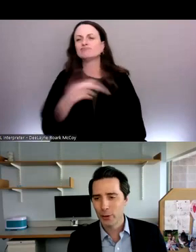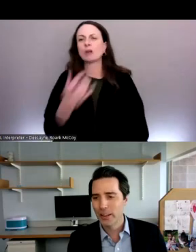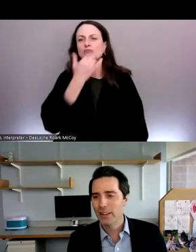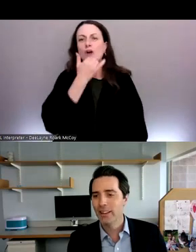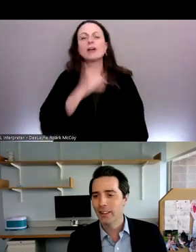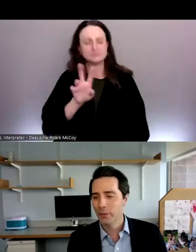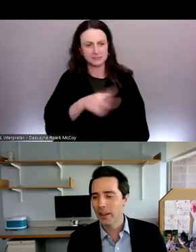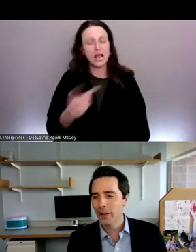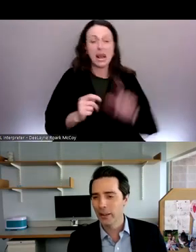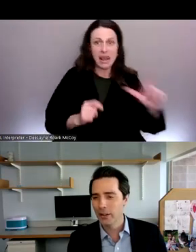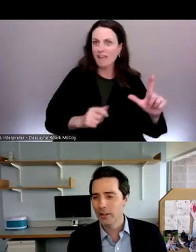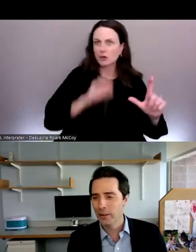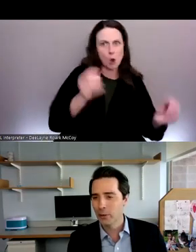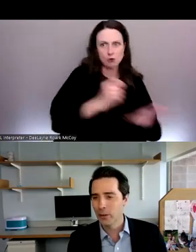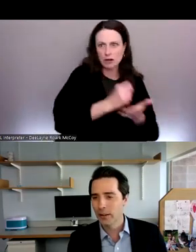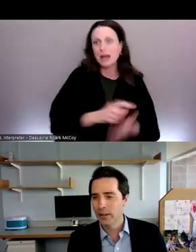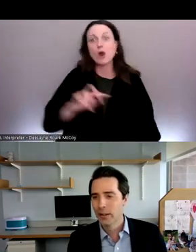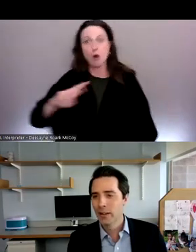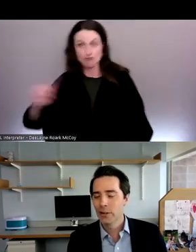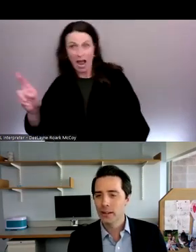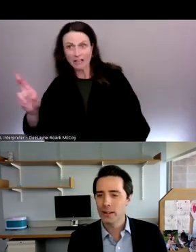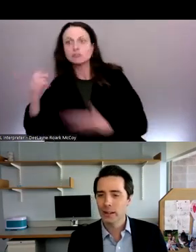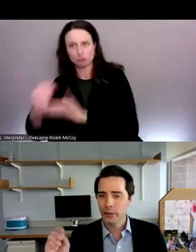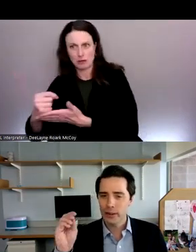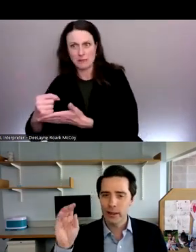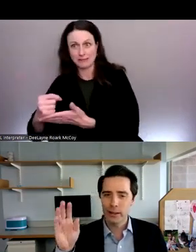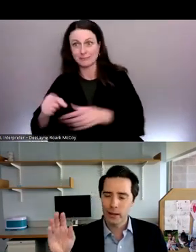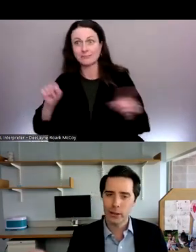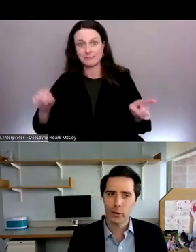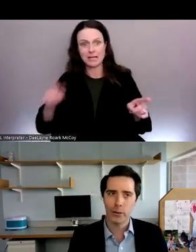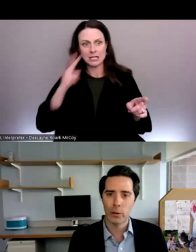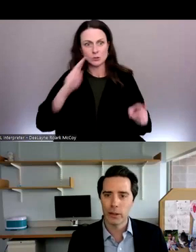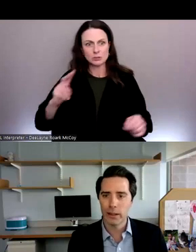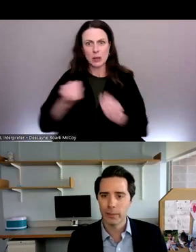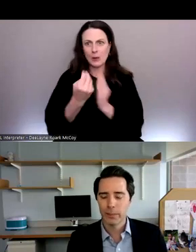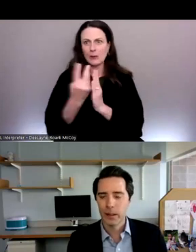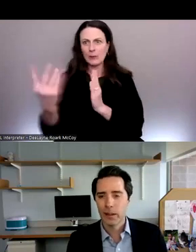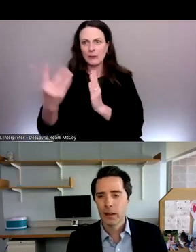untreated and on the right are the hair cells that are treated you can see that they're standing in nice straight rows